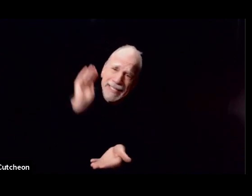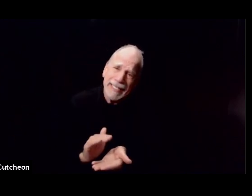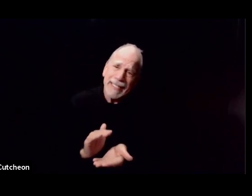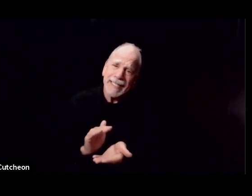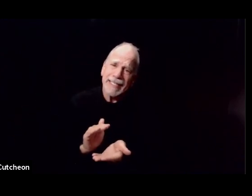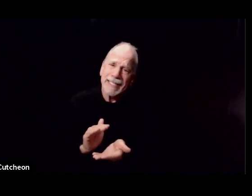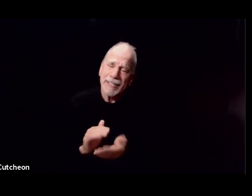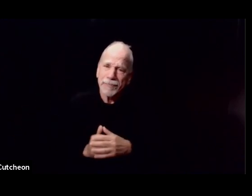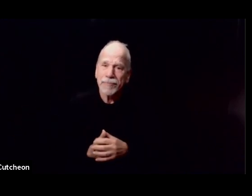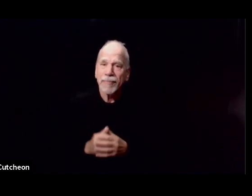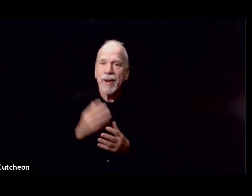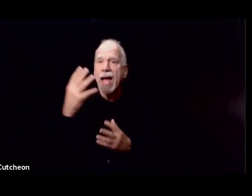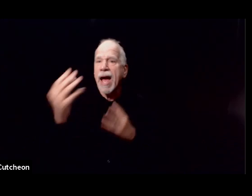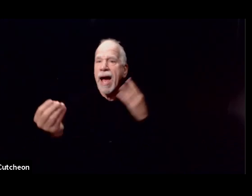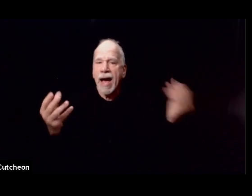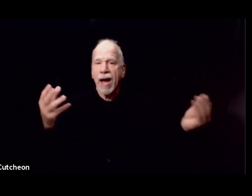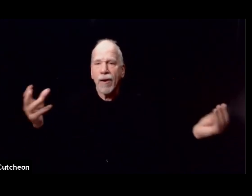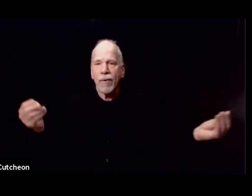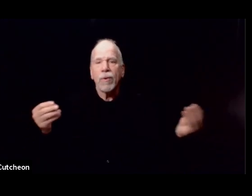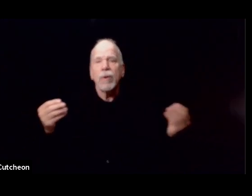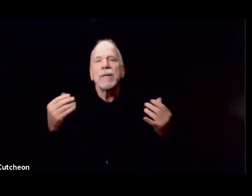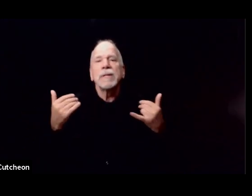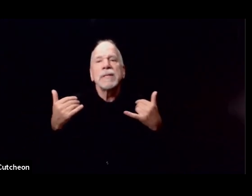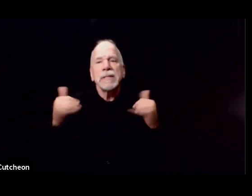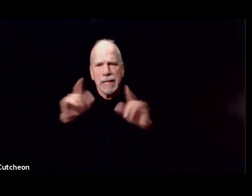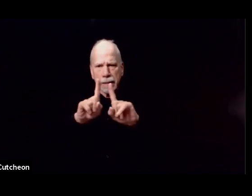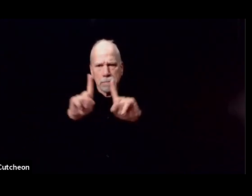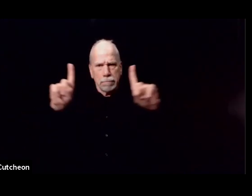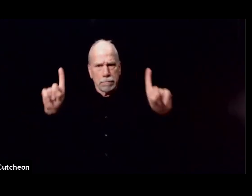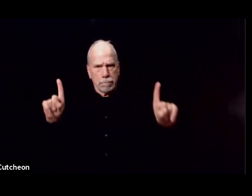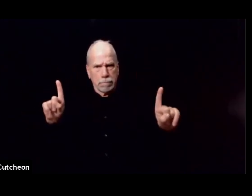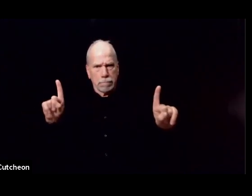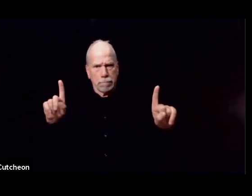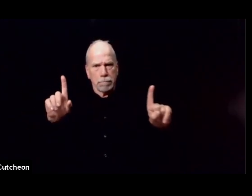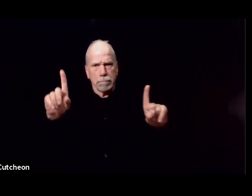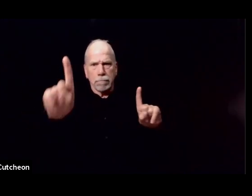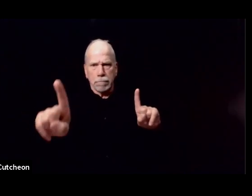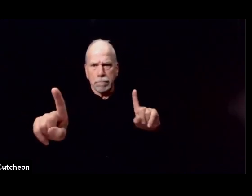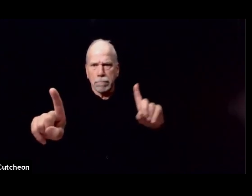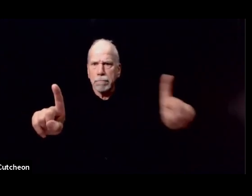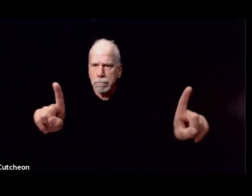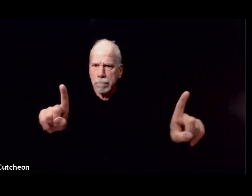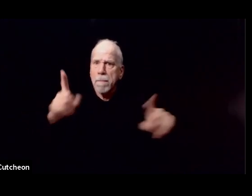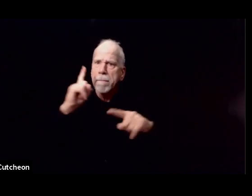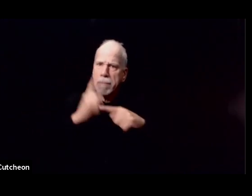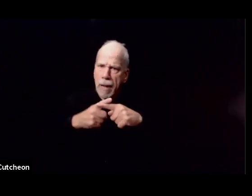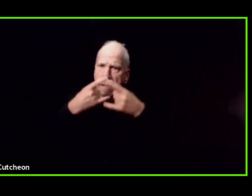distancing and to wear masks when you're in close proximity and absolutely indoors social